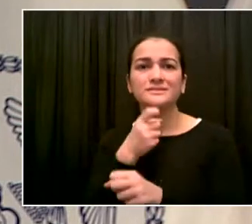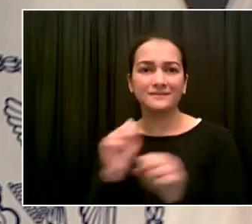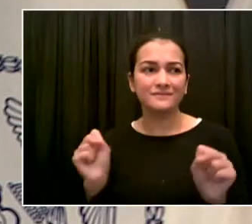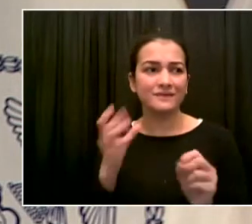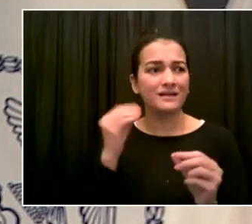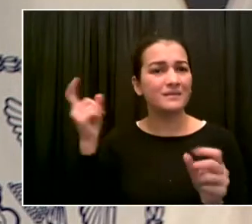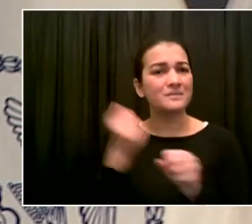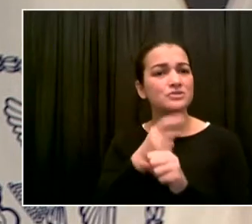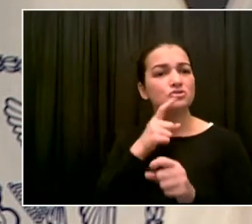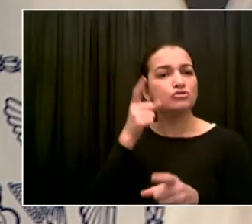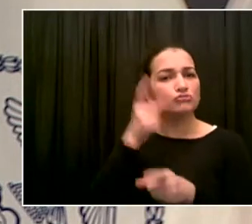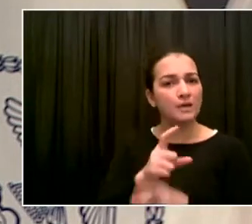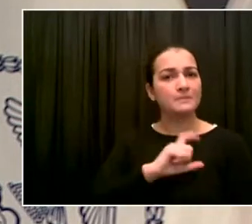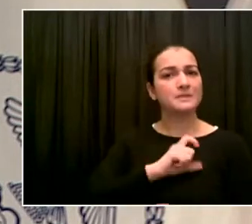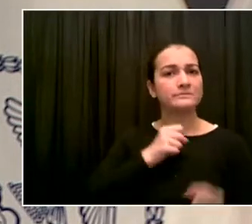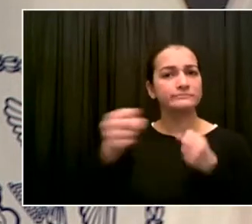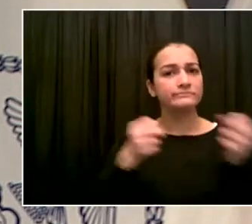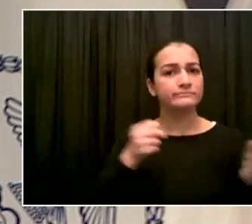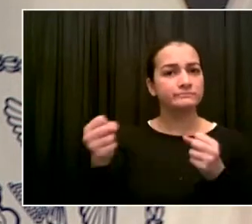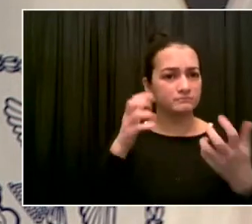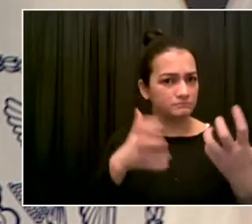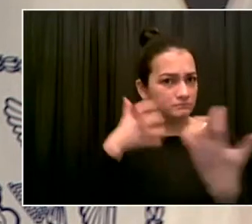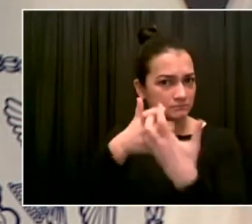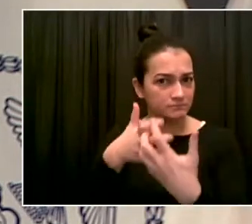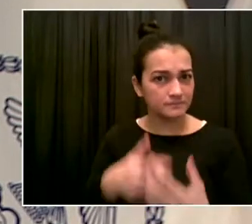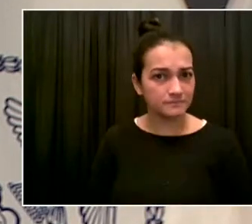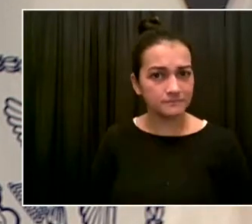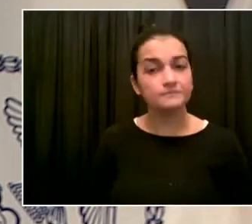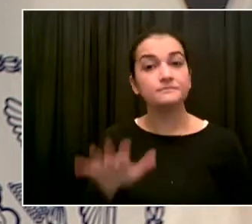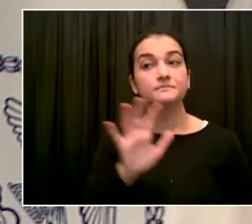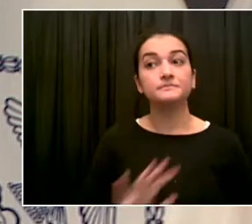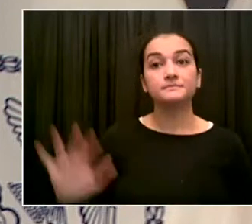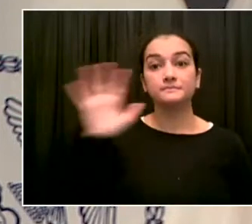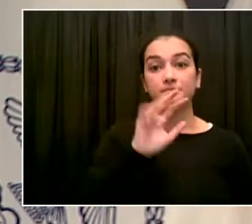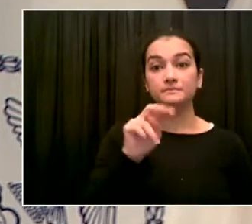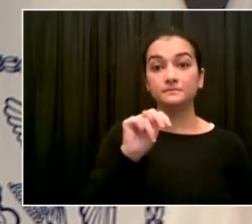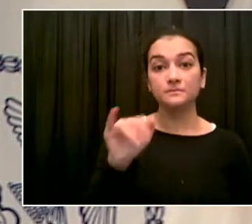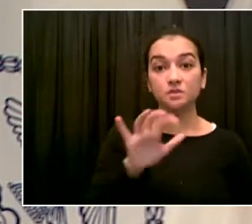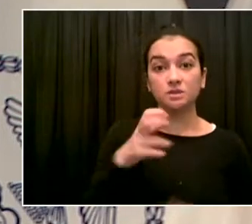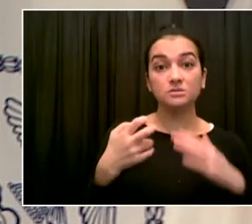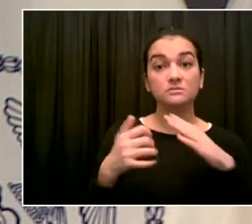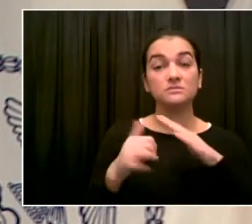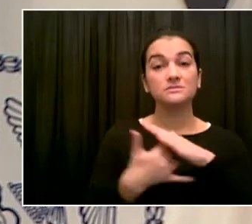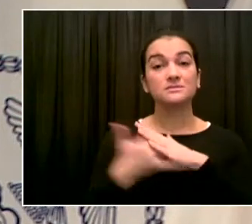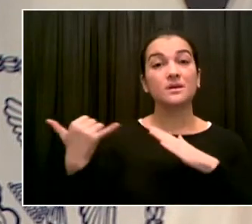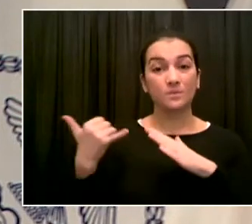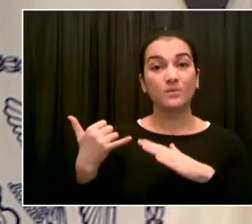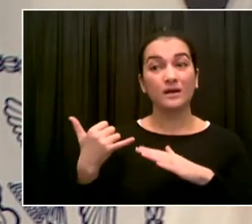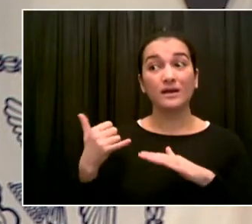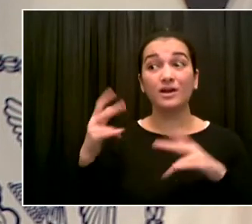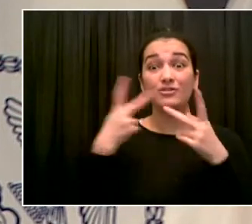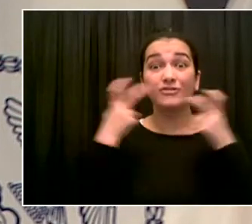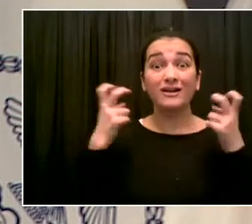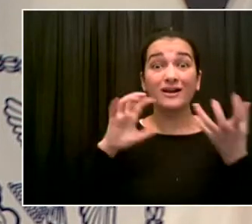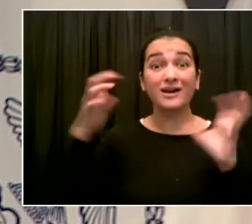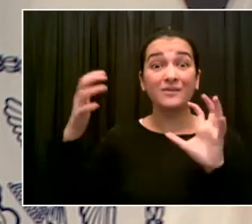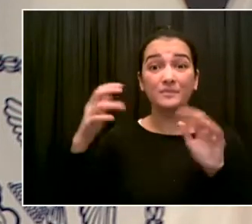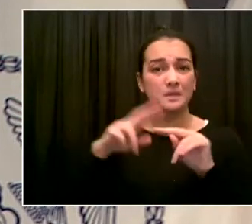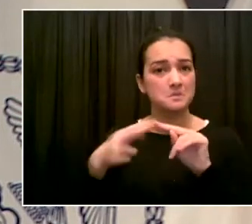STRATEGIES AND DROVE DOWN CRIME. IF YOU LOOK AT THE OVERALL